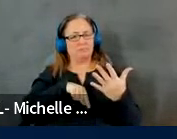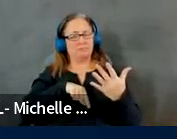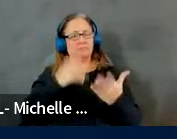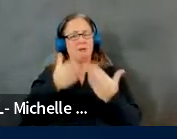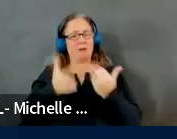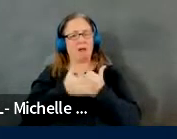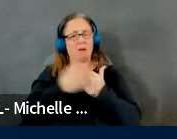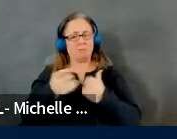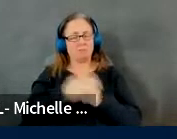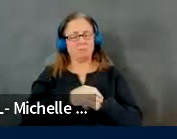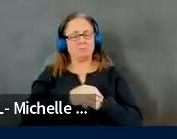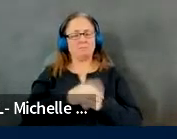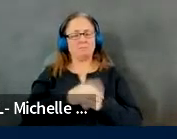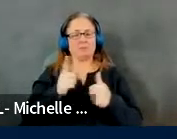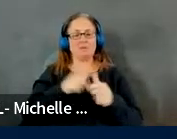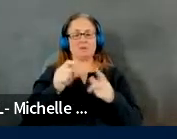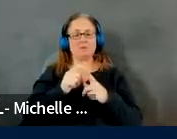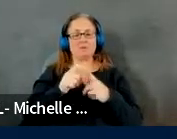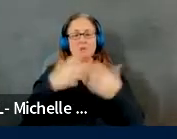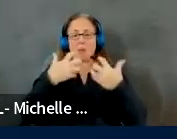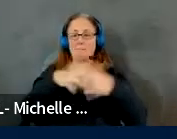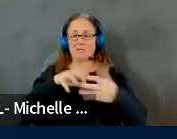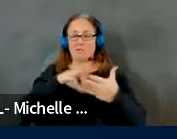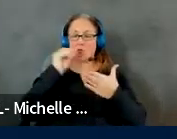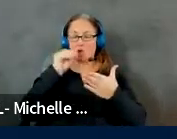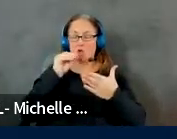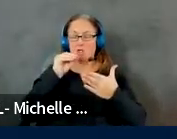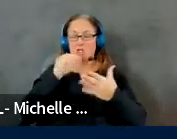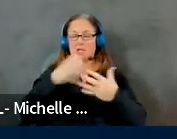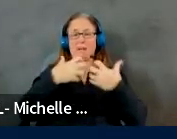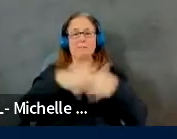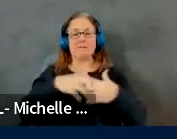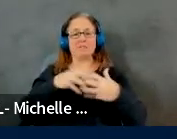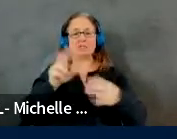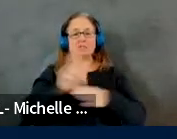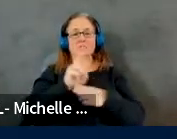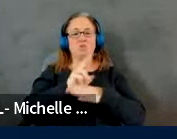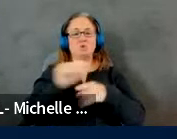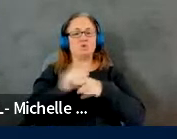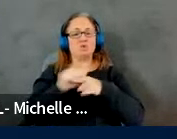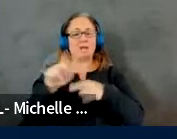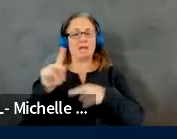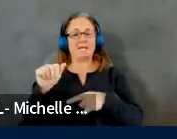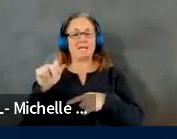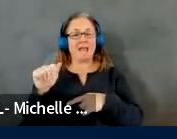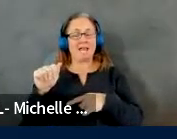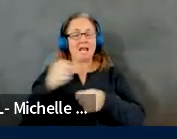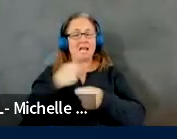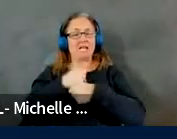to you. The first is machine learning. Machines use training data to make better predictions.